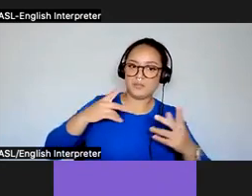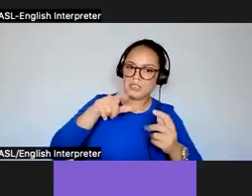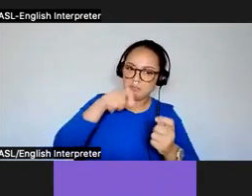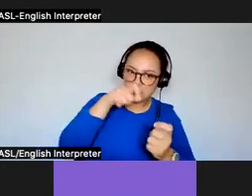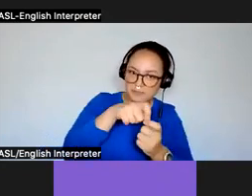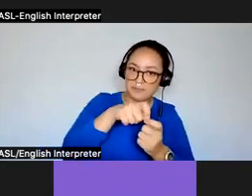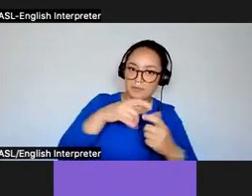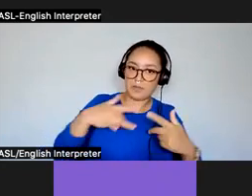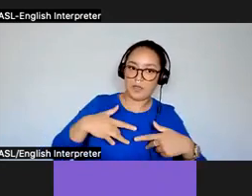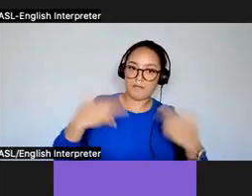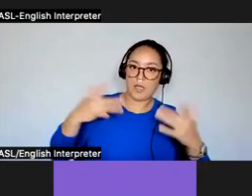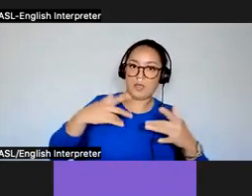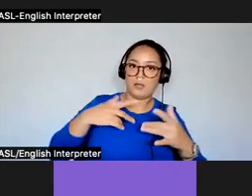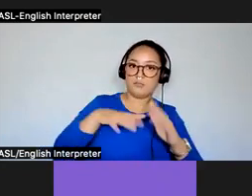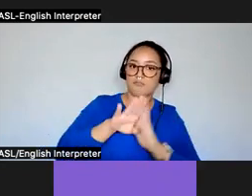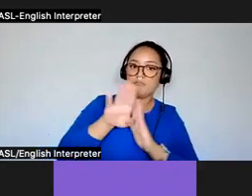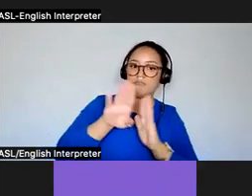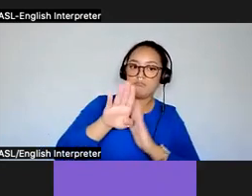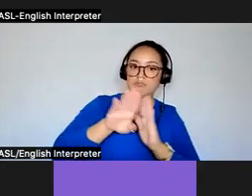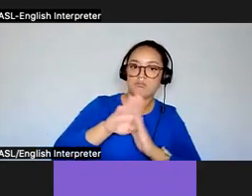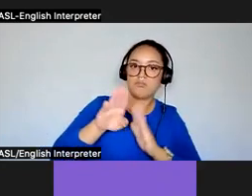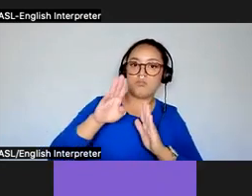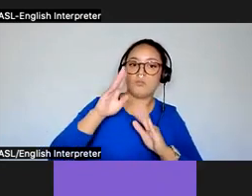created to promote an artist in the parks event.